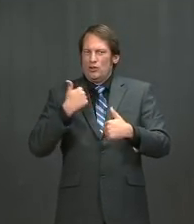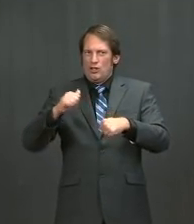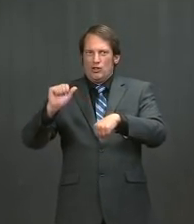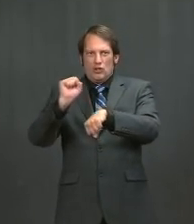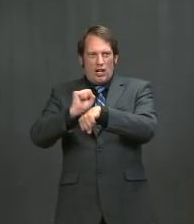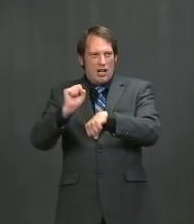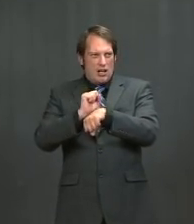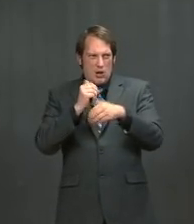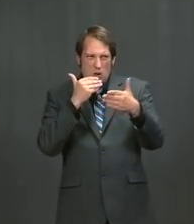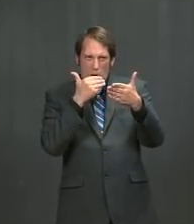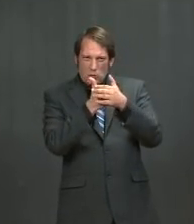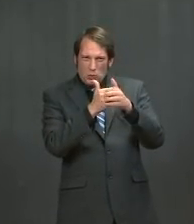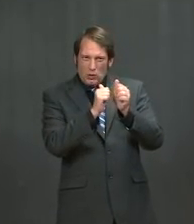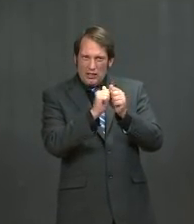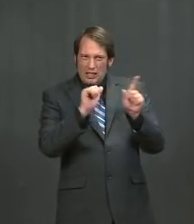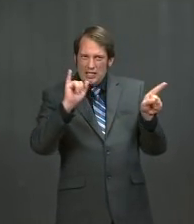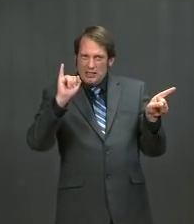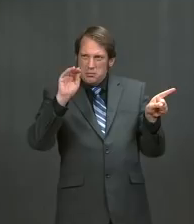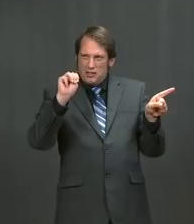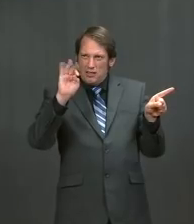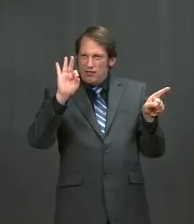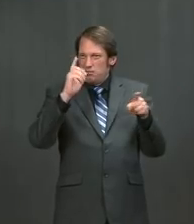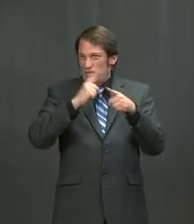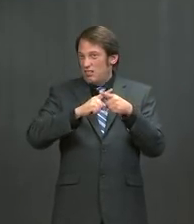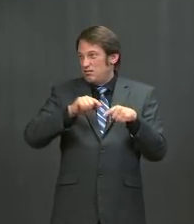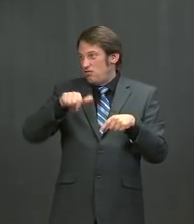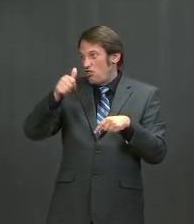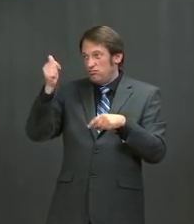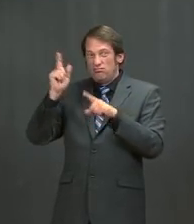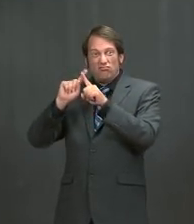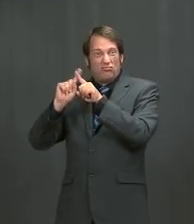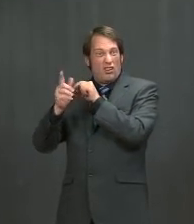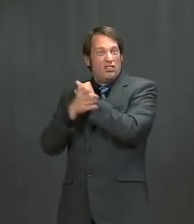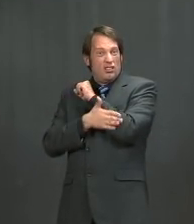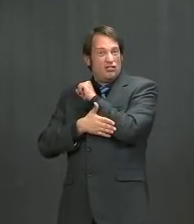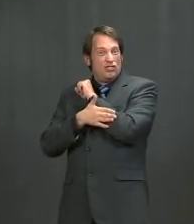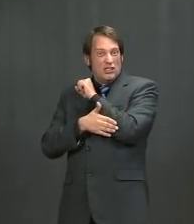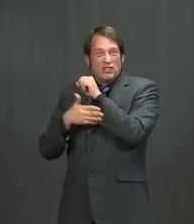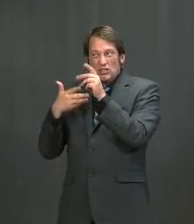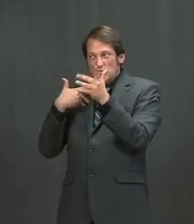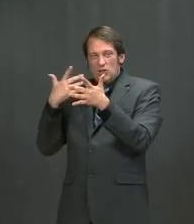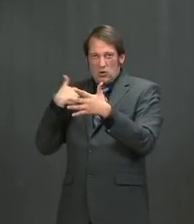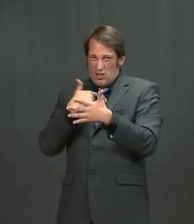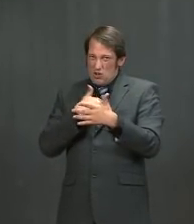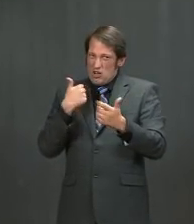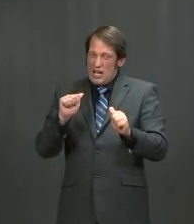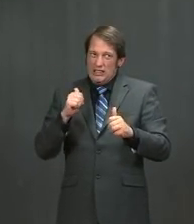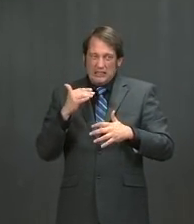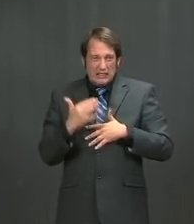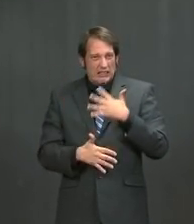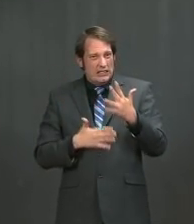given we are all working through the impact of a global pandemic. The Press: You don't want to say anything about expanding the universe of countries that are going to get help?